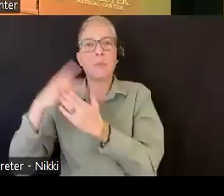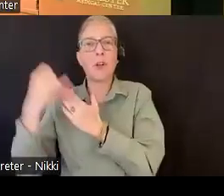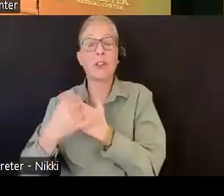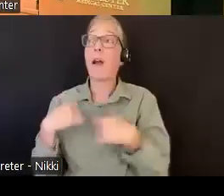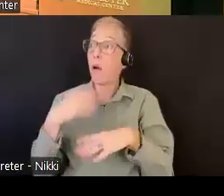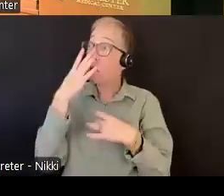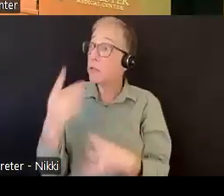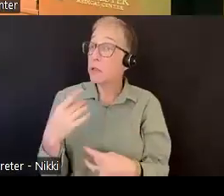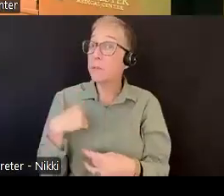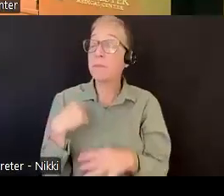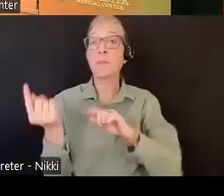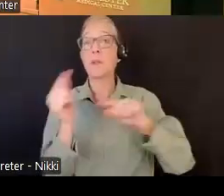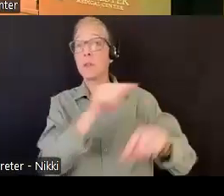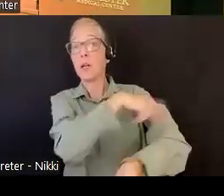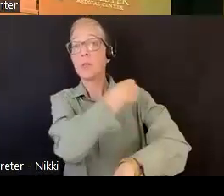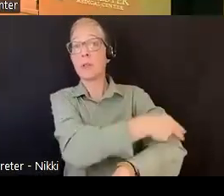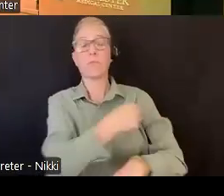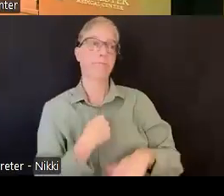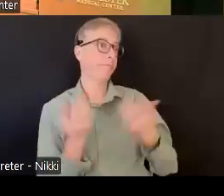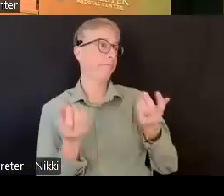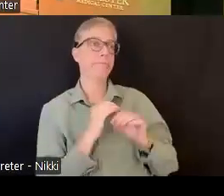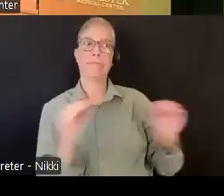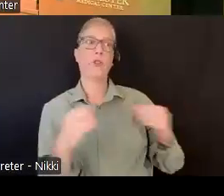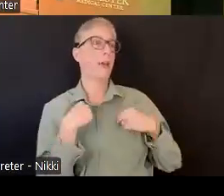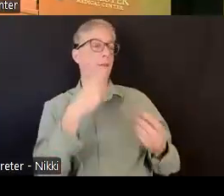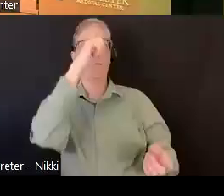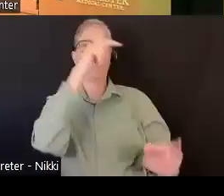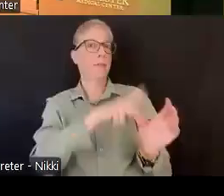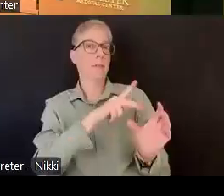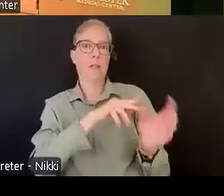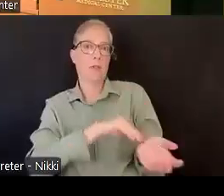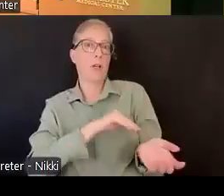they were like that we don't have a psychiatrist and really would love to have mental health here.